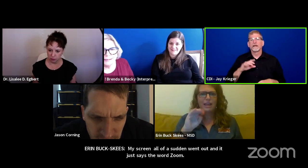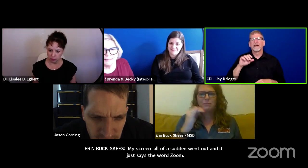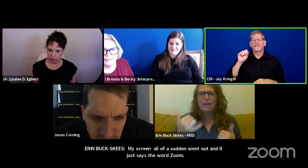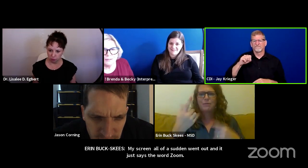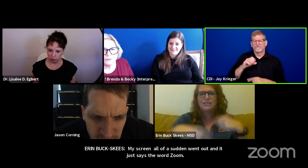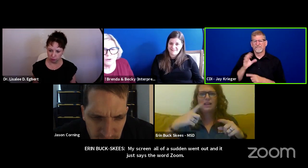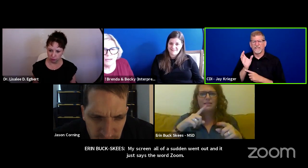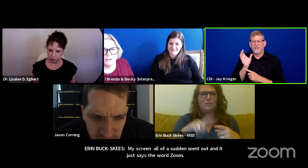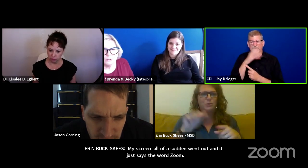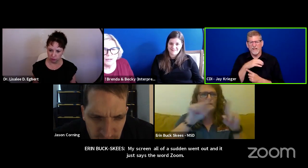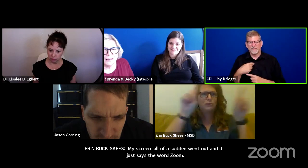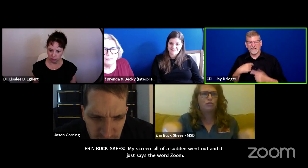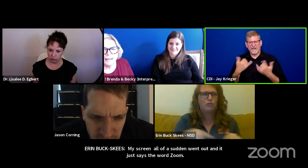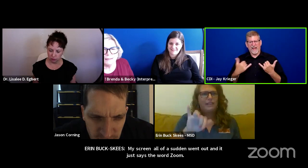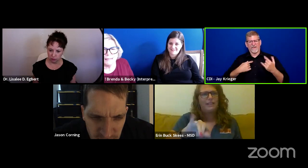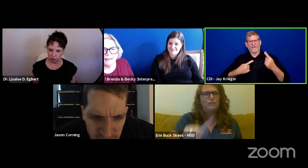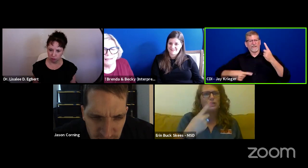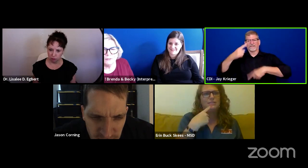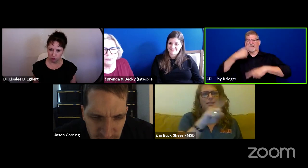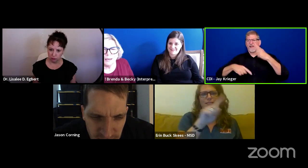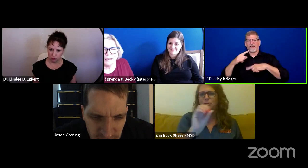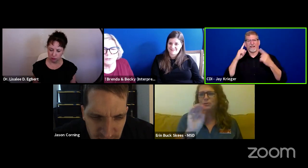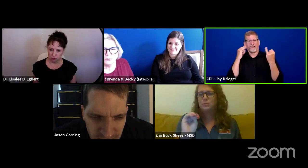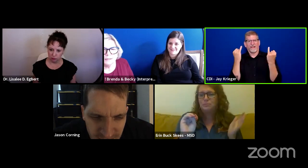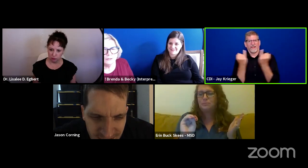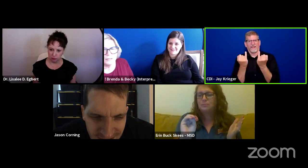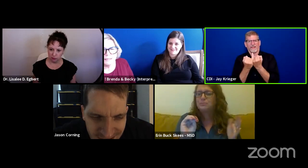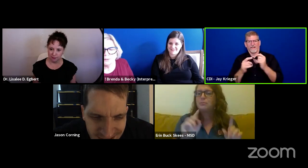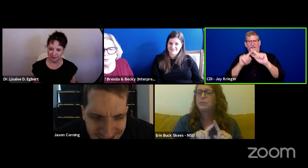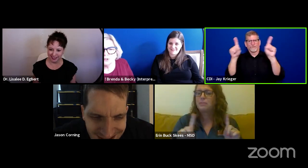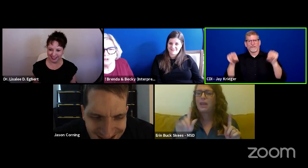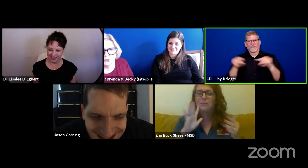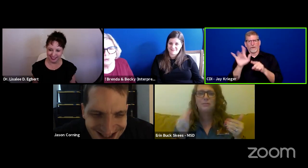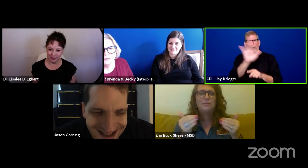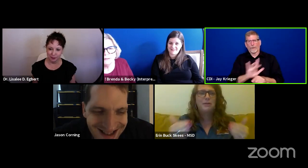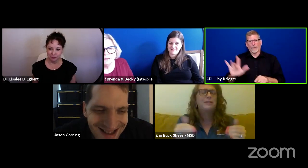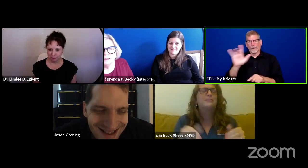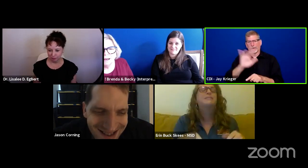It seems strange that I am now signing to a screen that just says the word "zoom" on